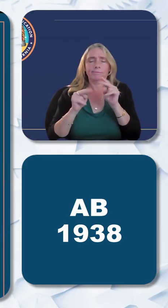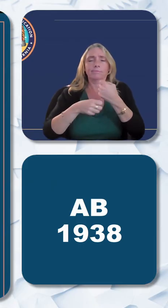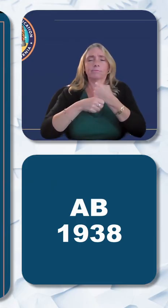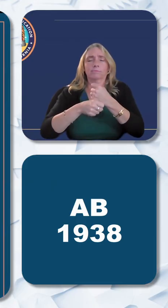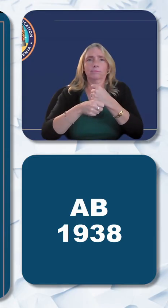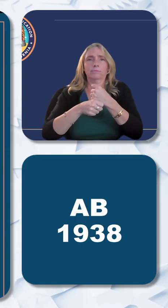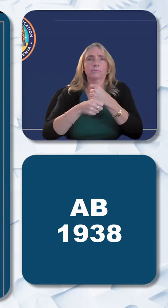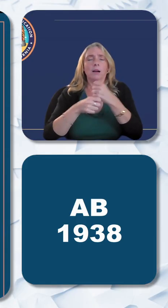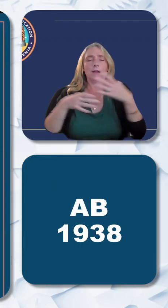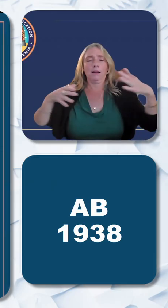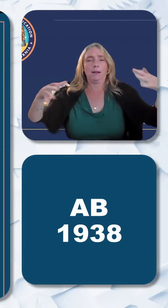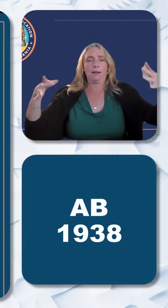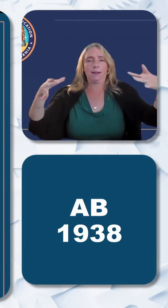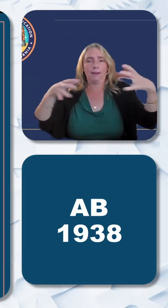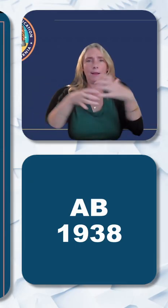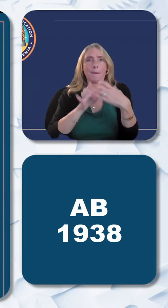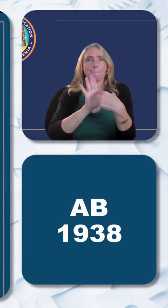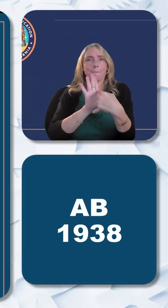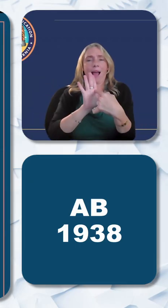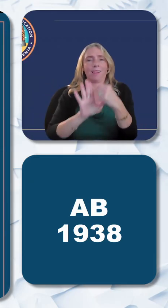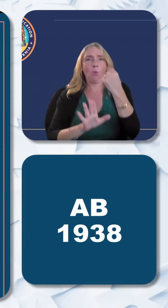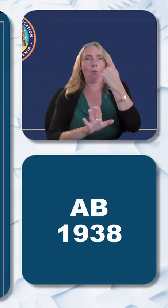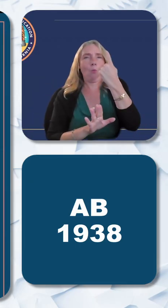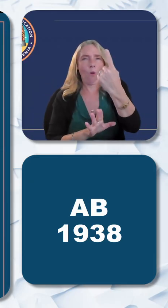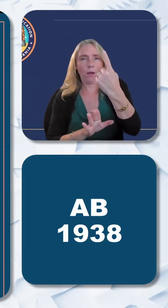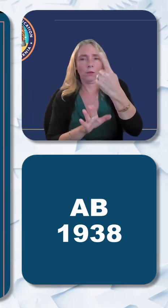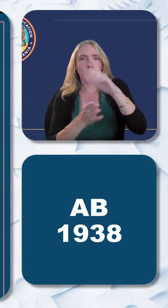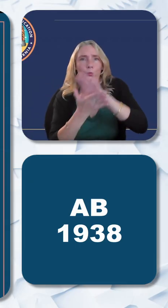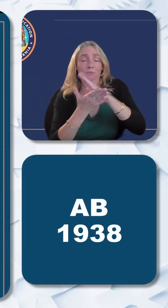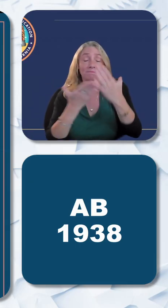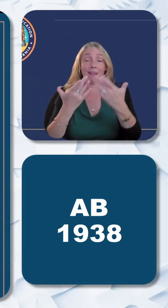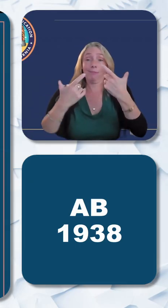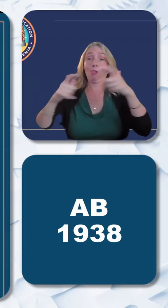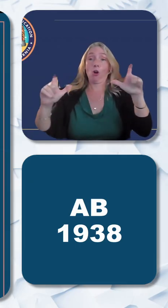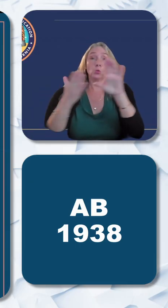would offer a cluster model at one site.